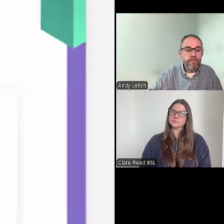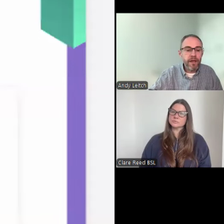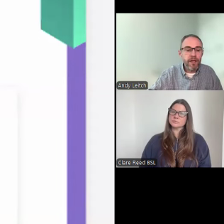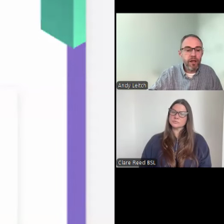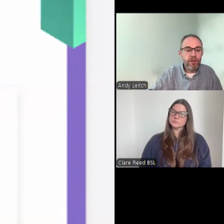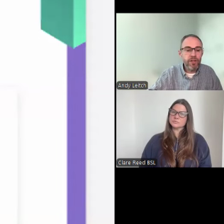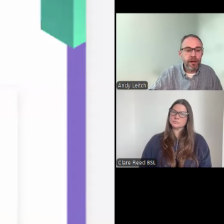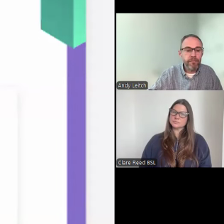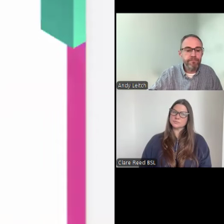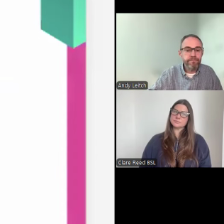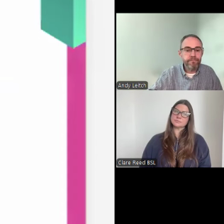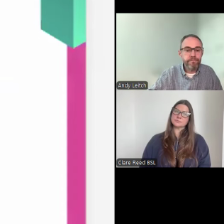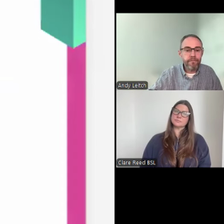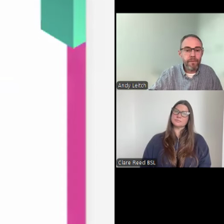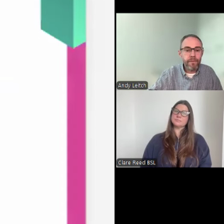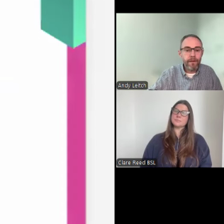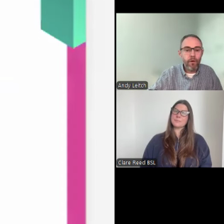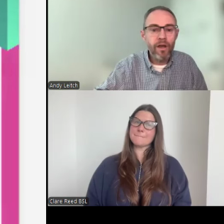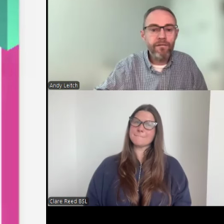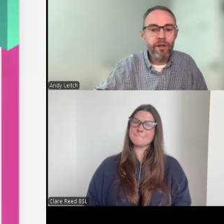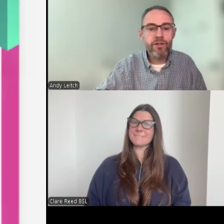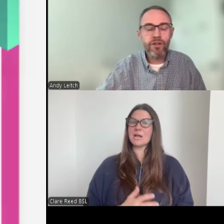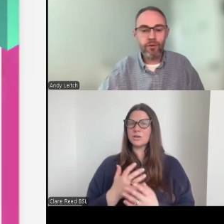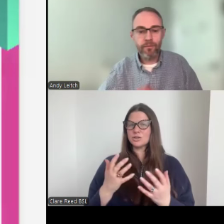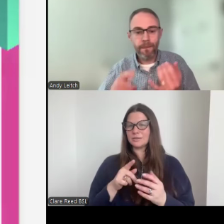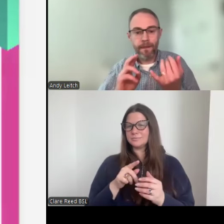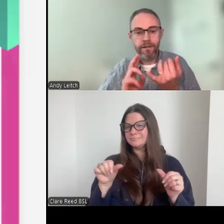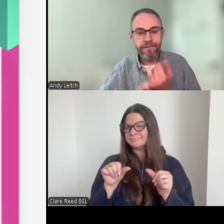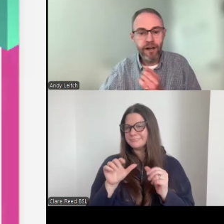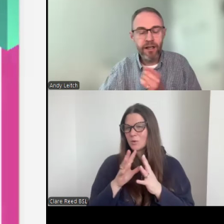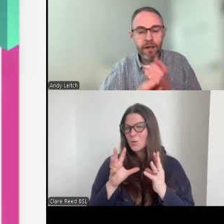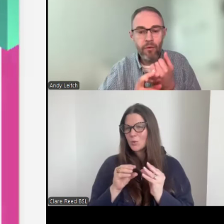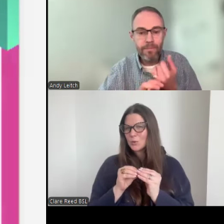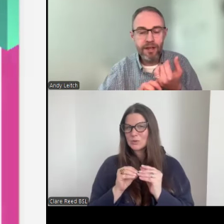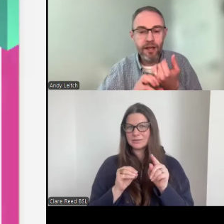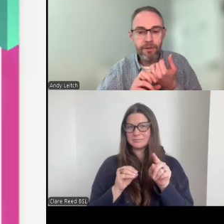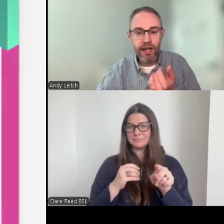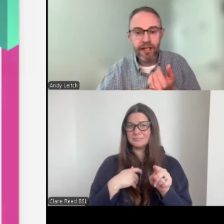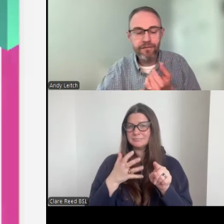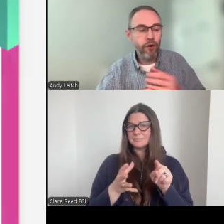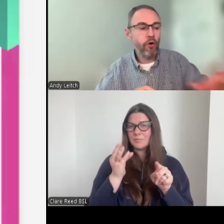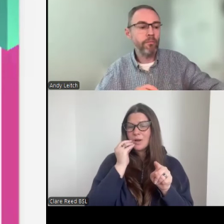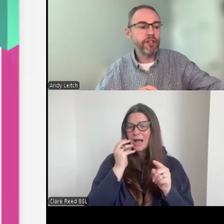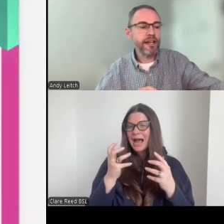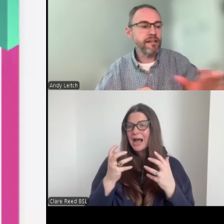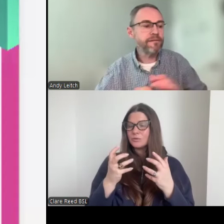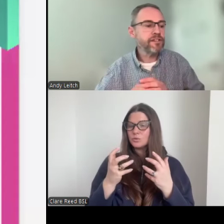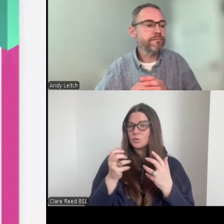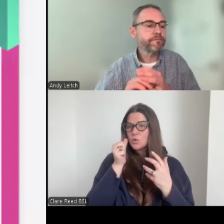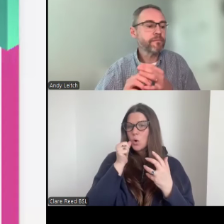In conclusion then, we have learned to define our website objective or objectives.